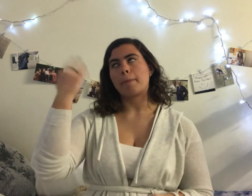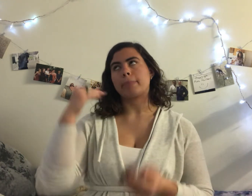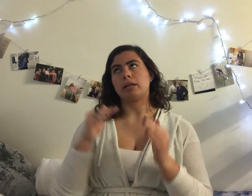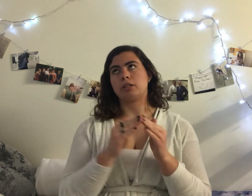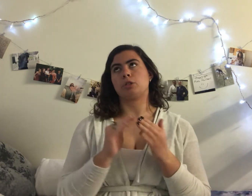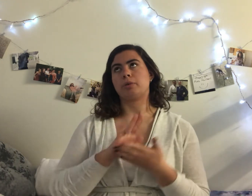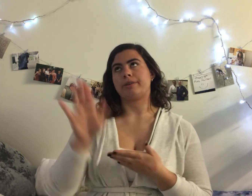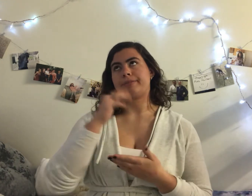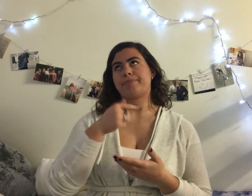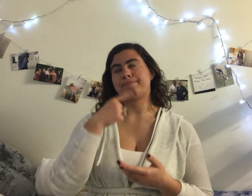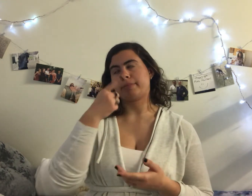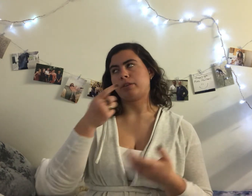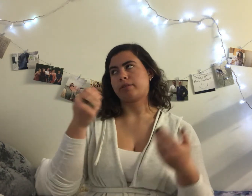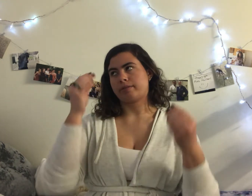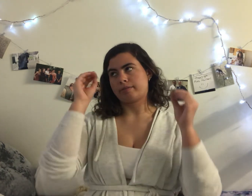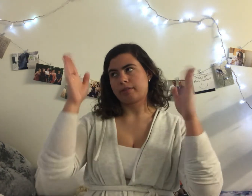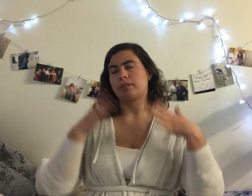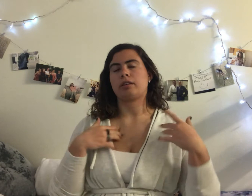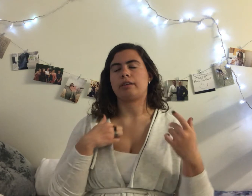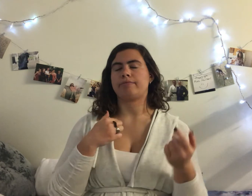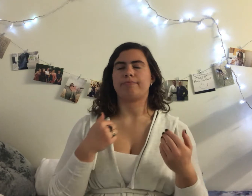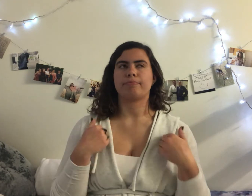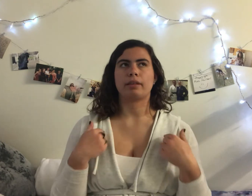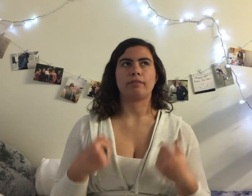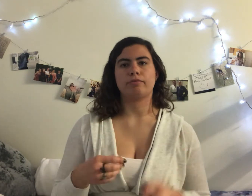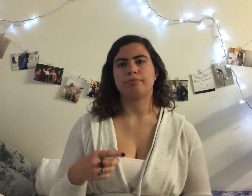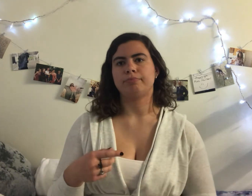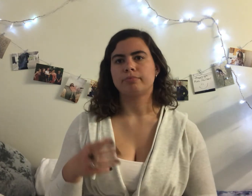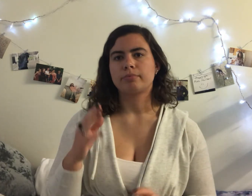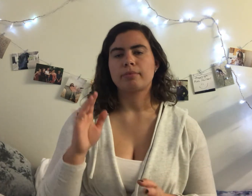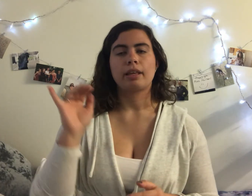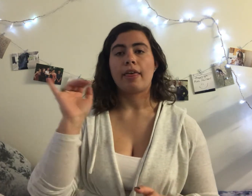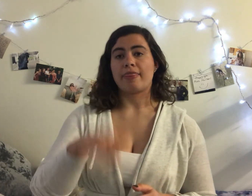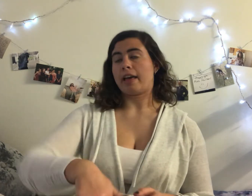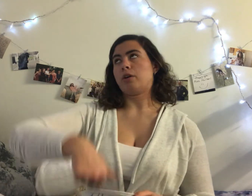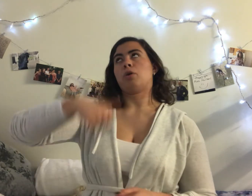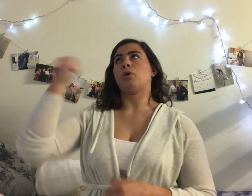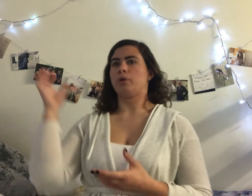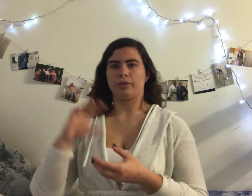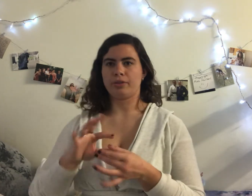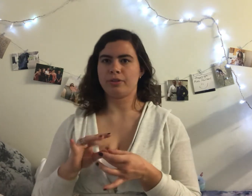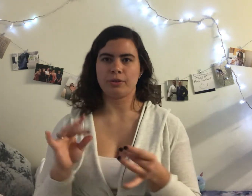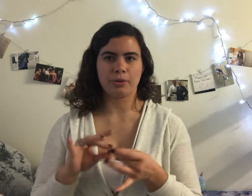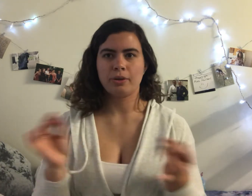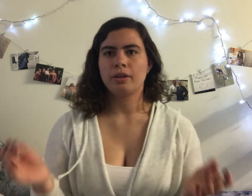I did have a hearing teacher at community college, but that's a whole other story.